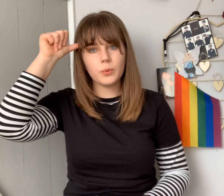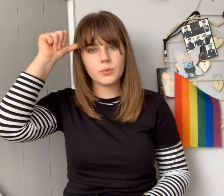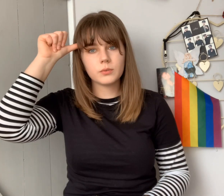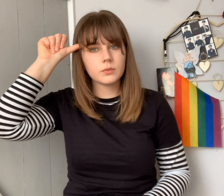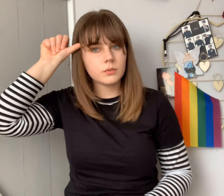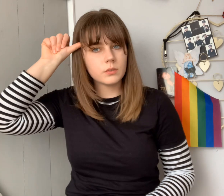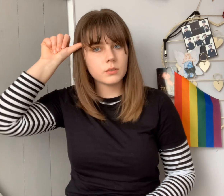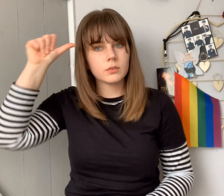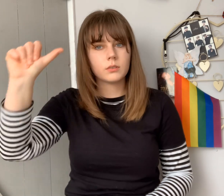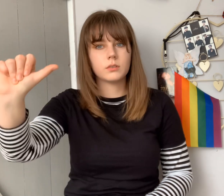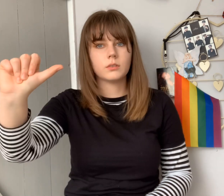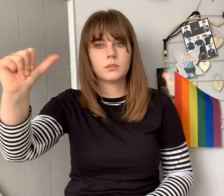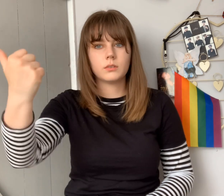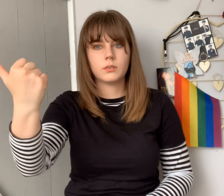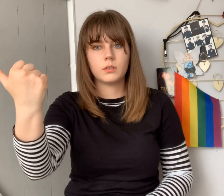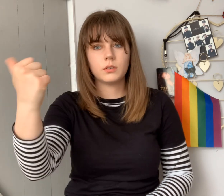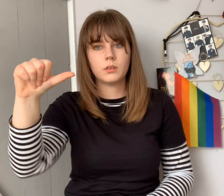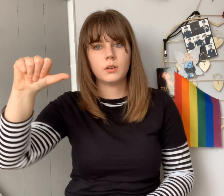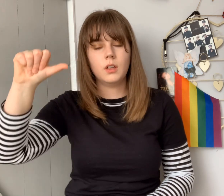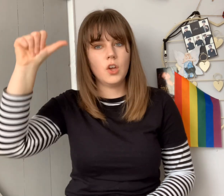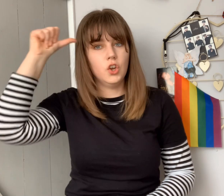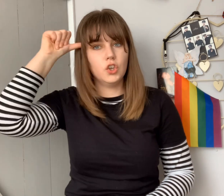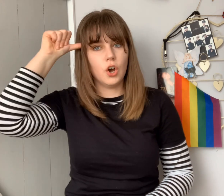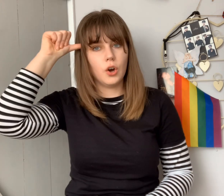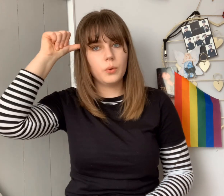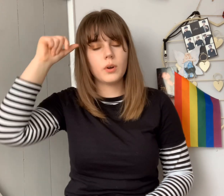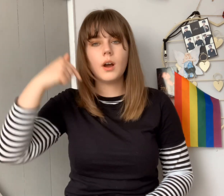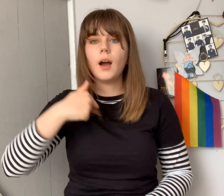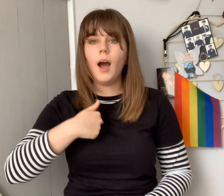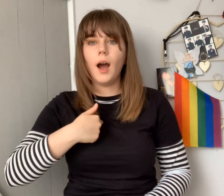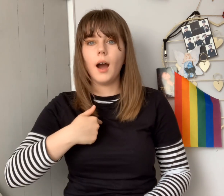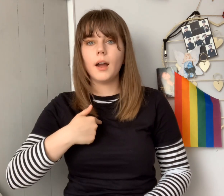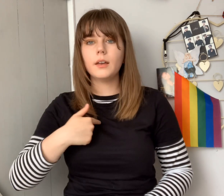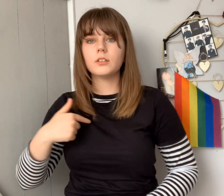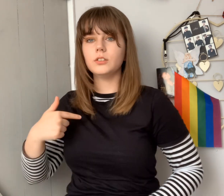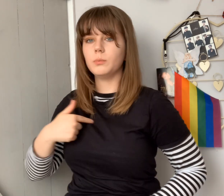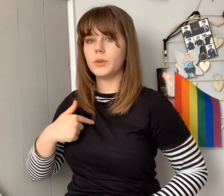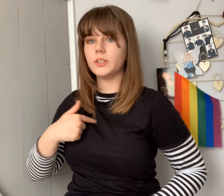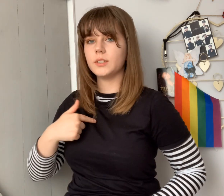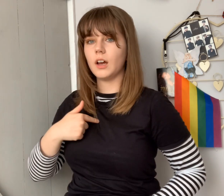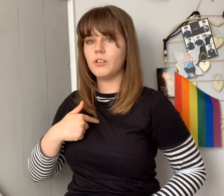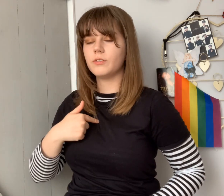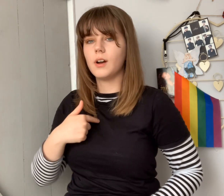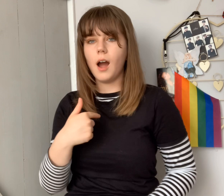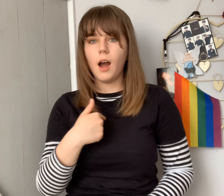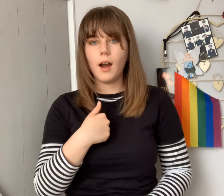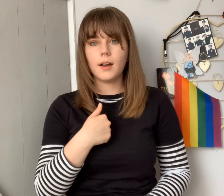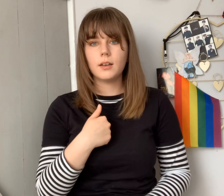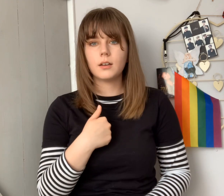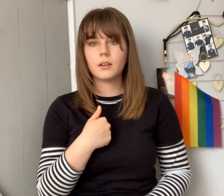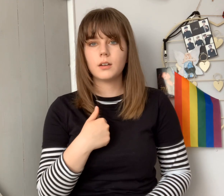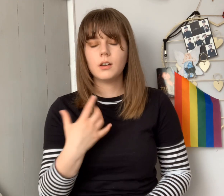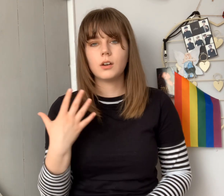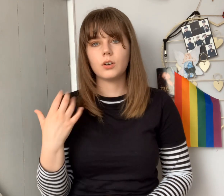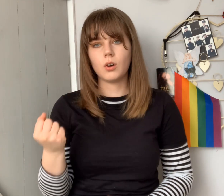"Know" "I" point to yourself "I"